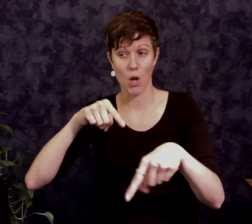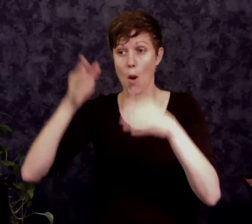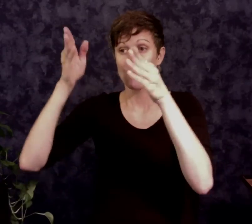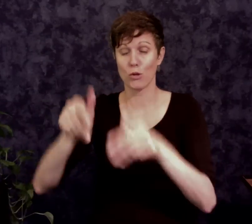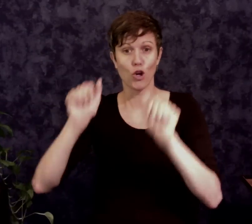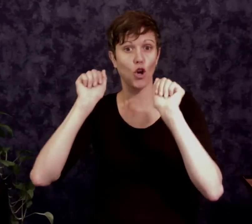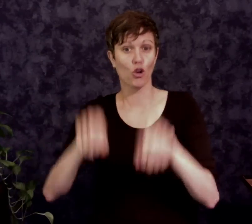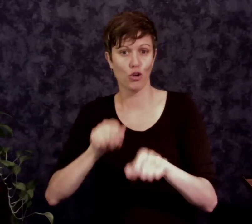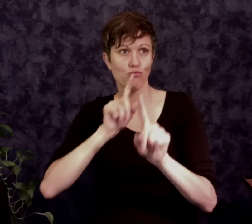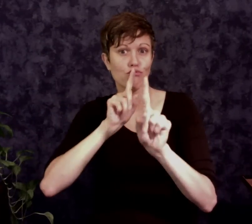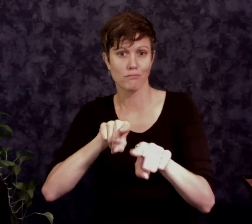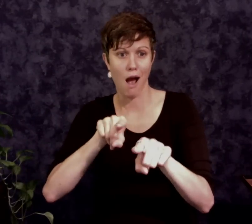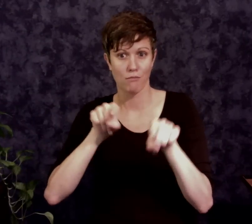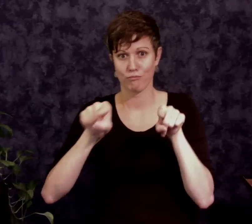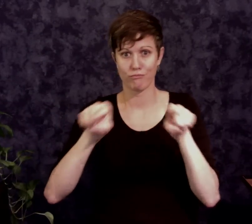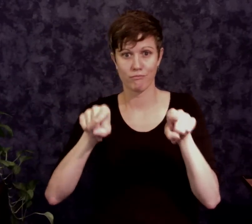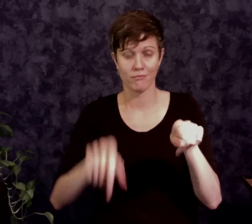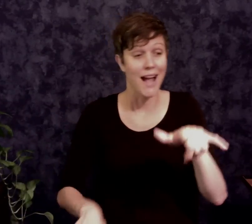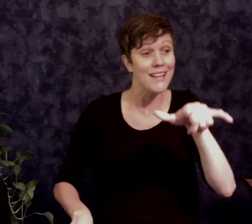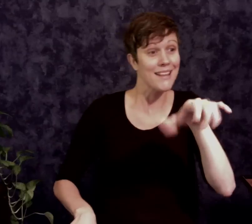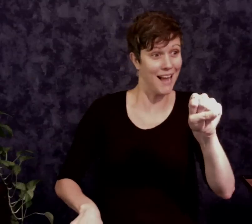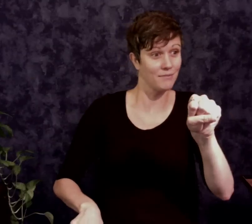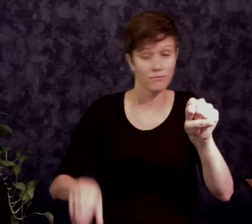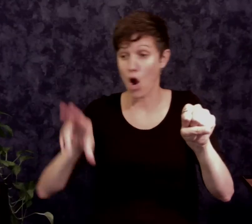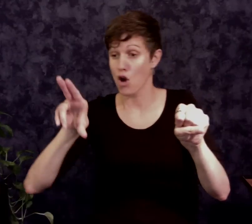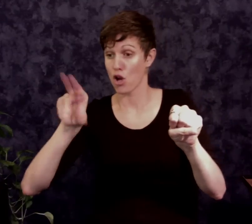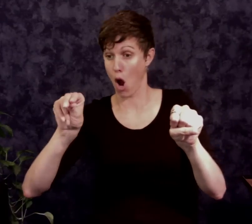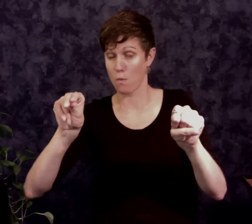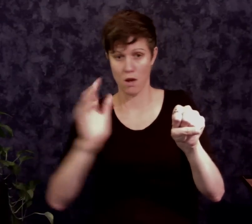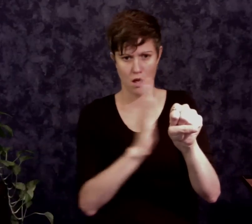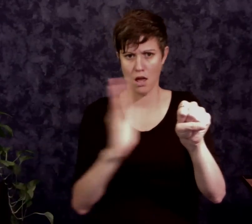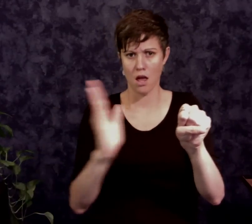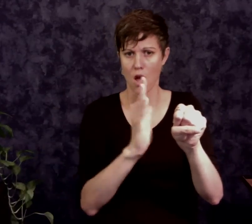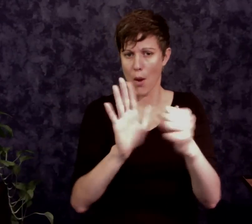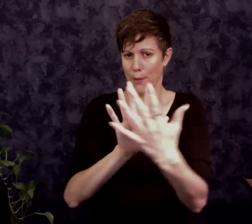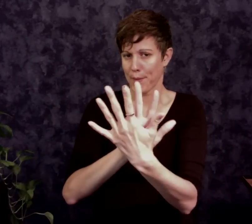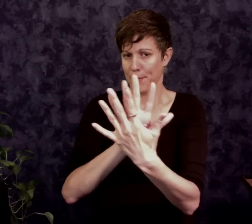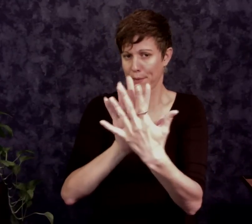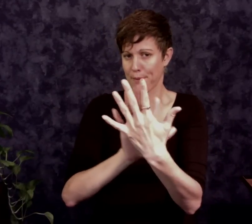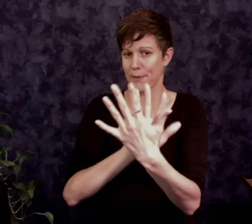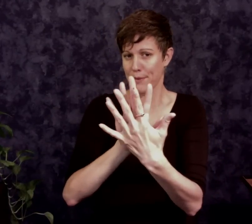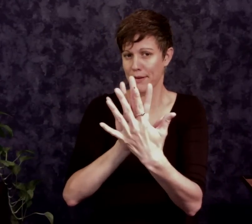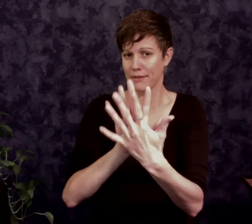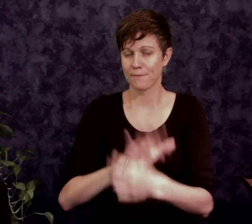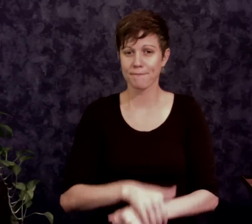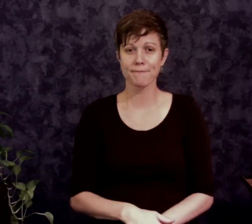With sex, a person can respond “yes” or “no” or anywhere in between.